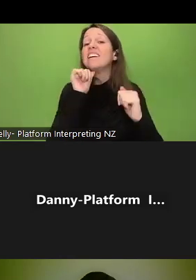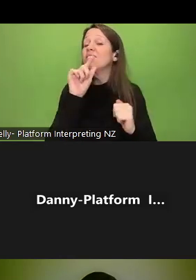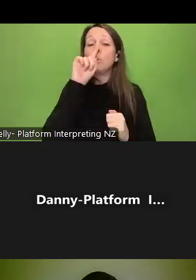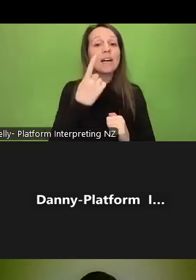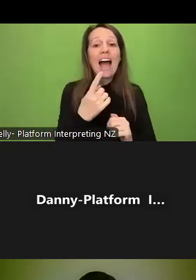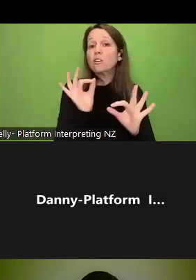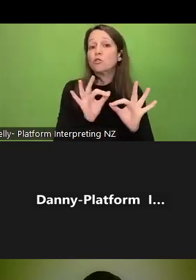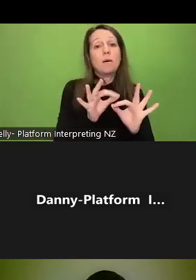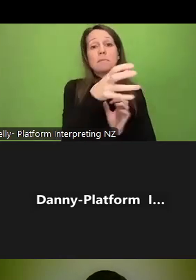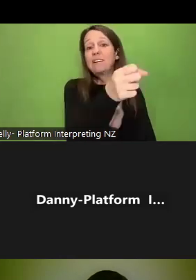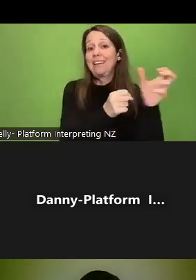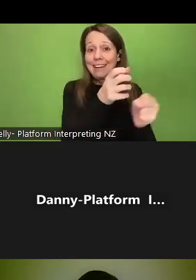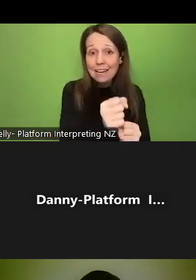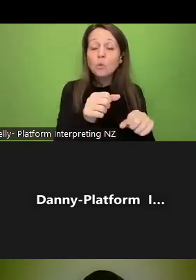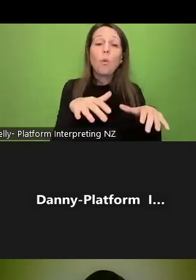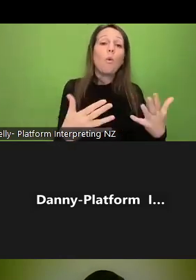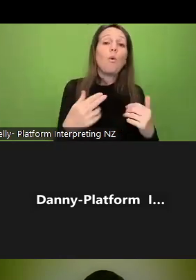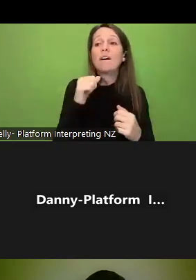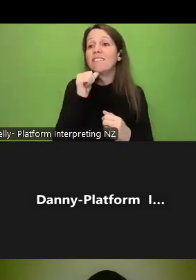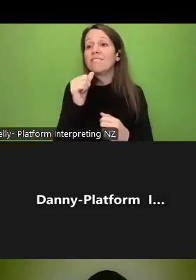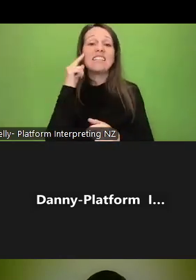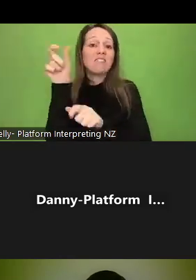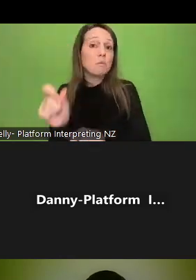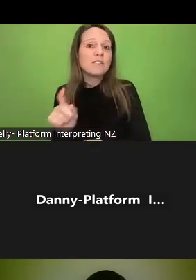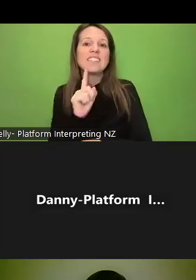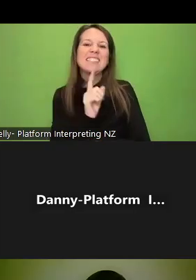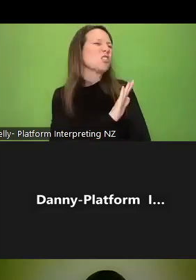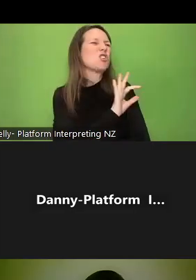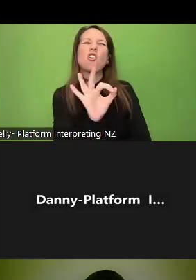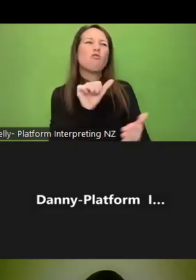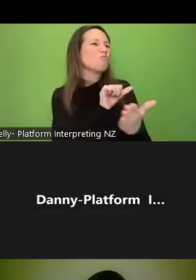actually, this one, you know, it's not right, not right for interpretation.